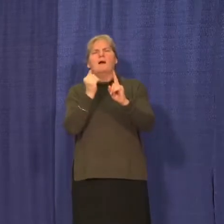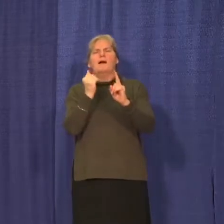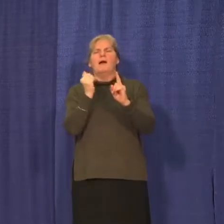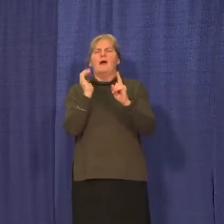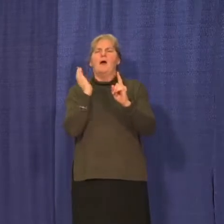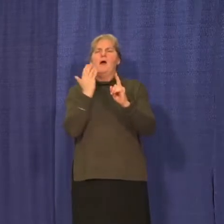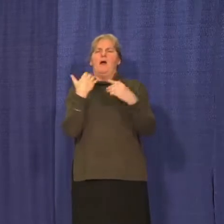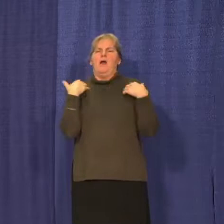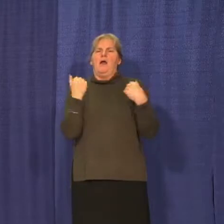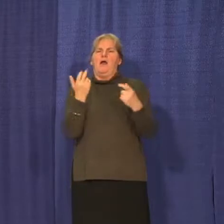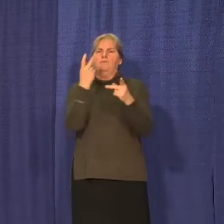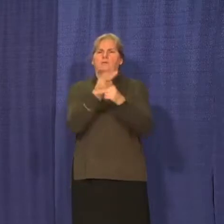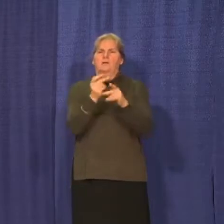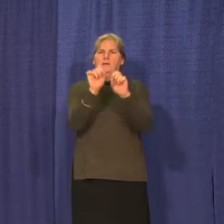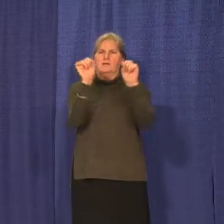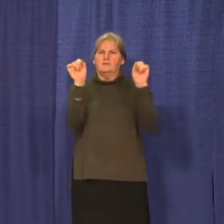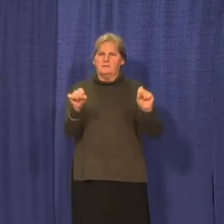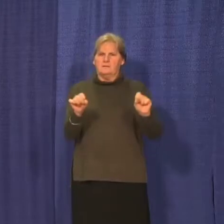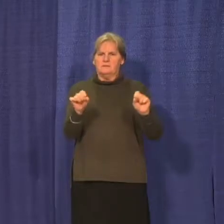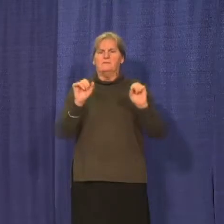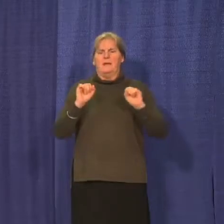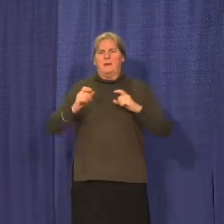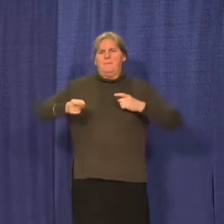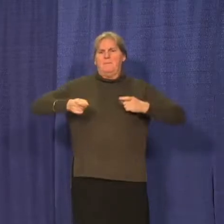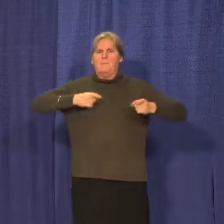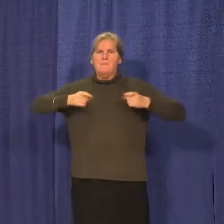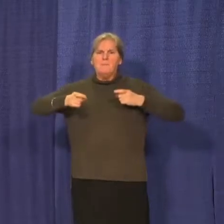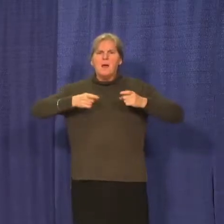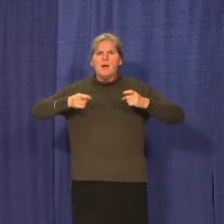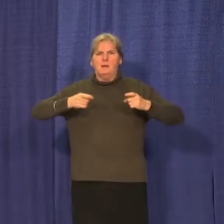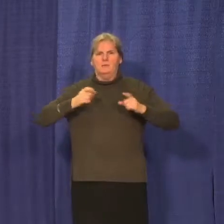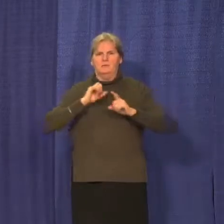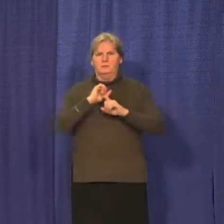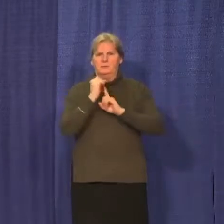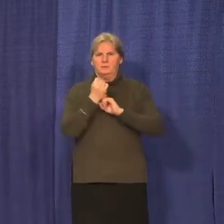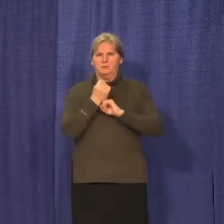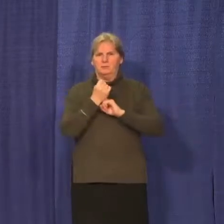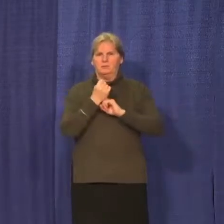system to monitor and to ID